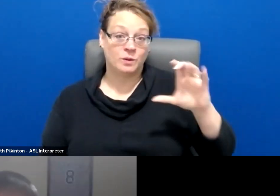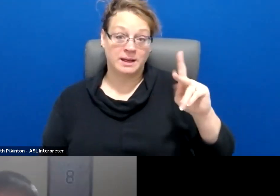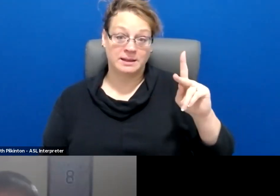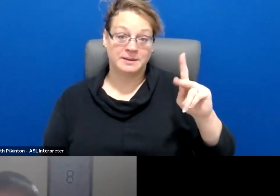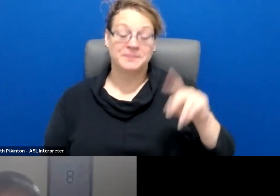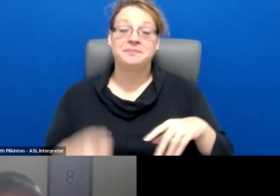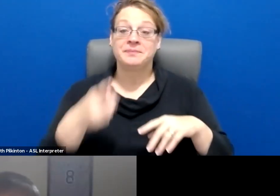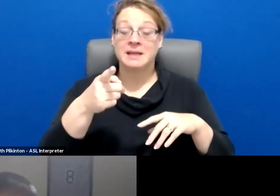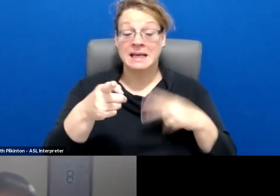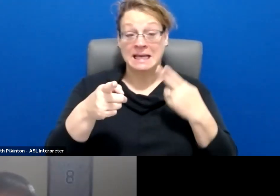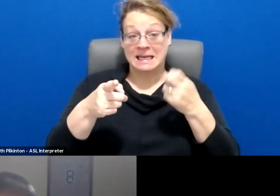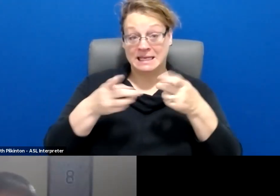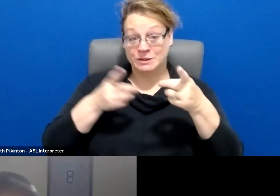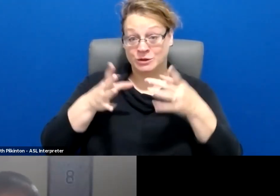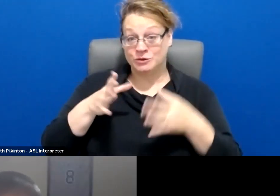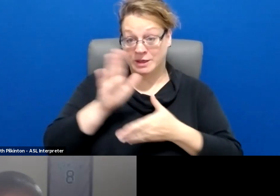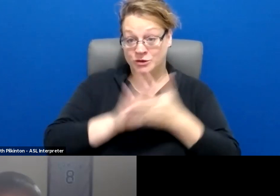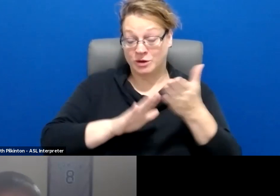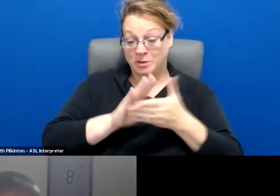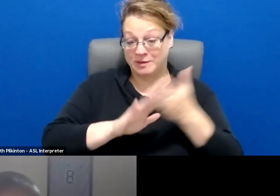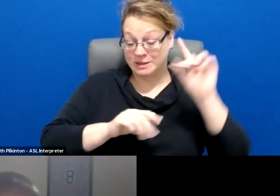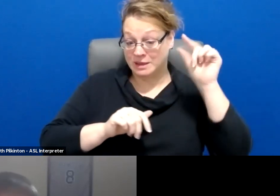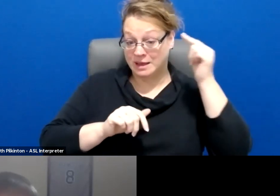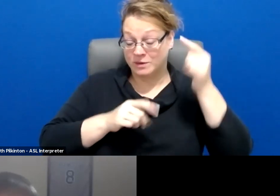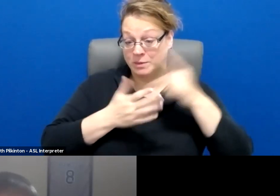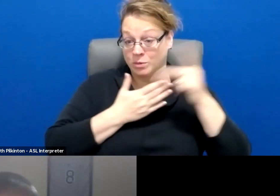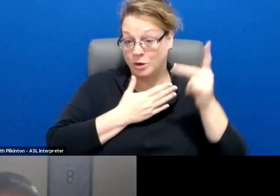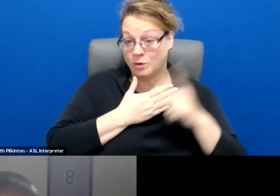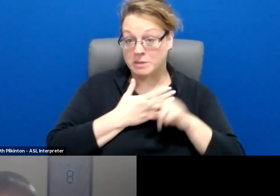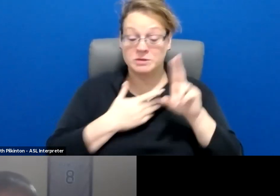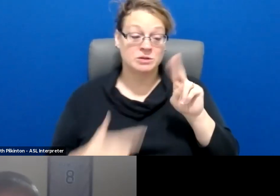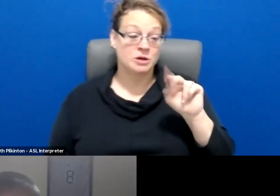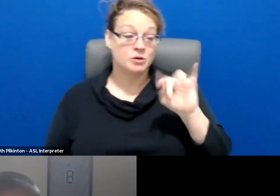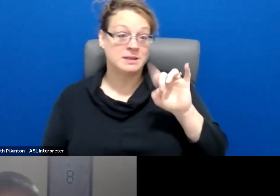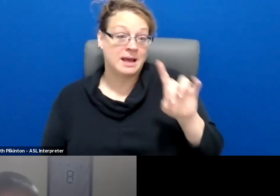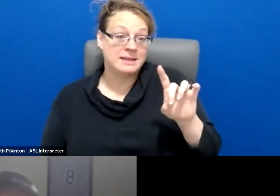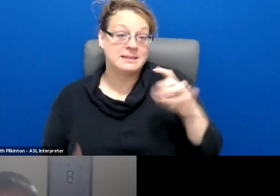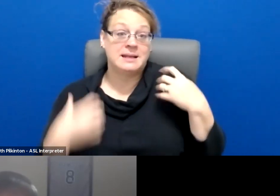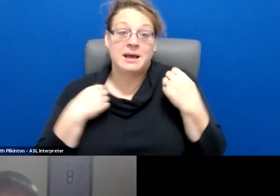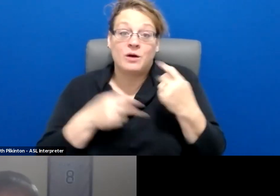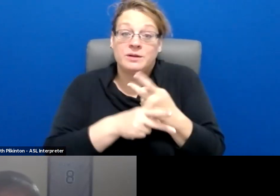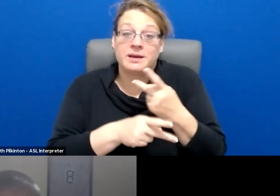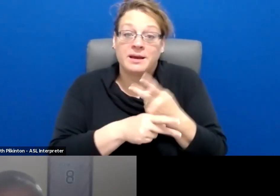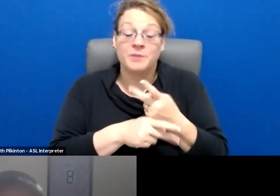First, I want to introduce David Quick.